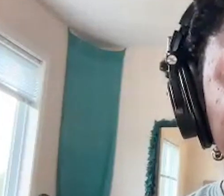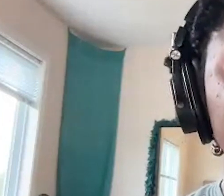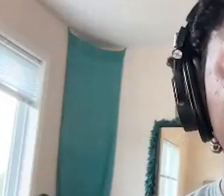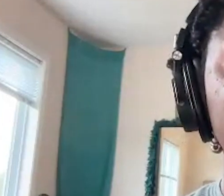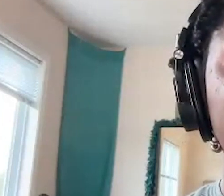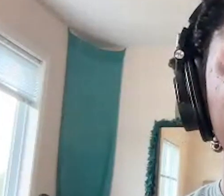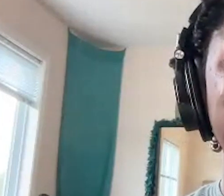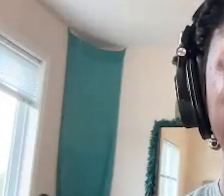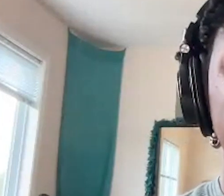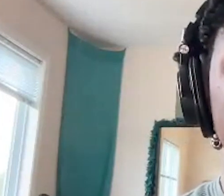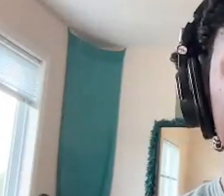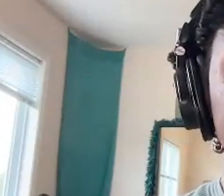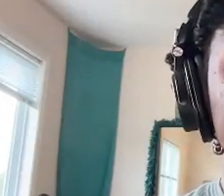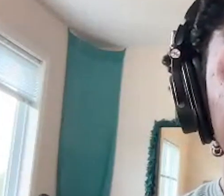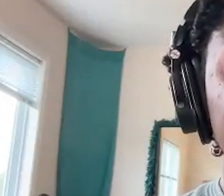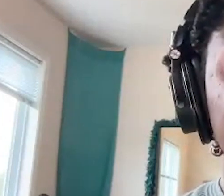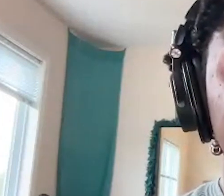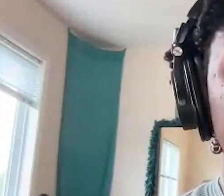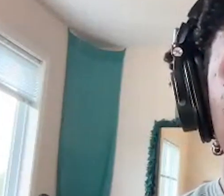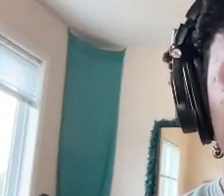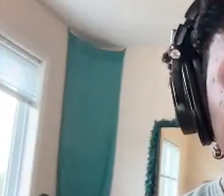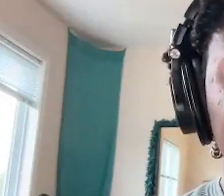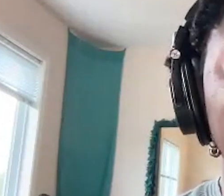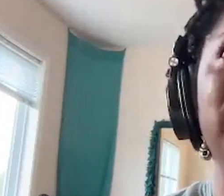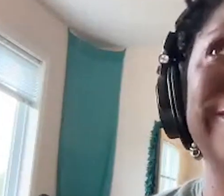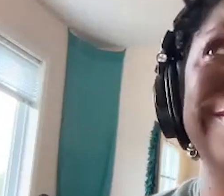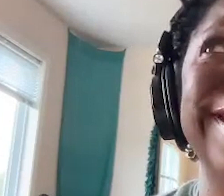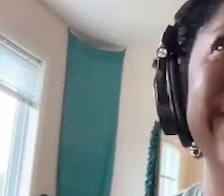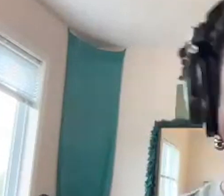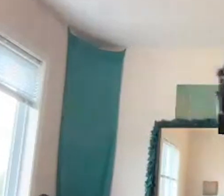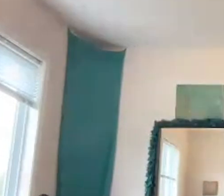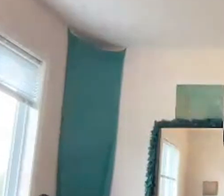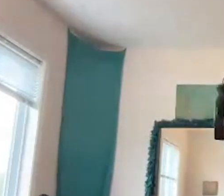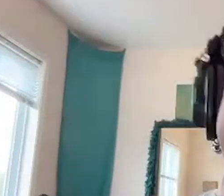part of me is folk?” And he was like: “I mean, really - the songs.”